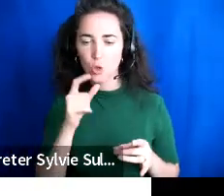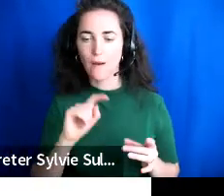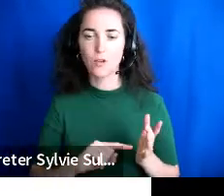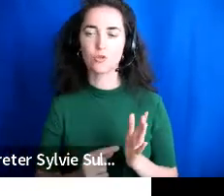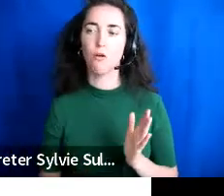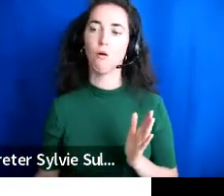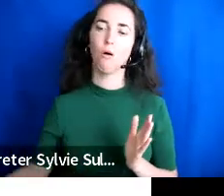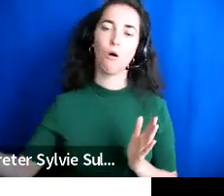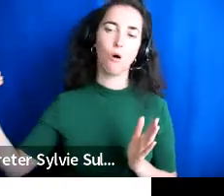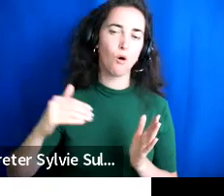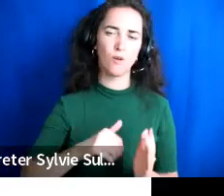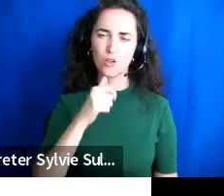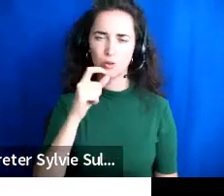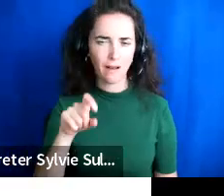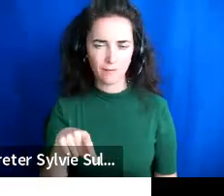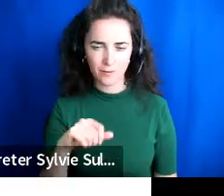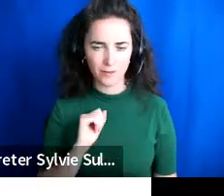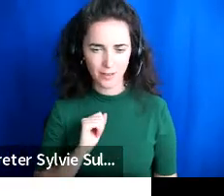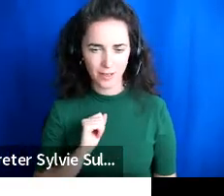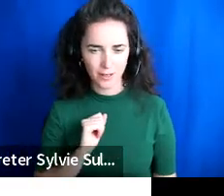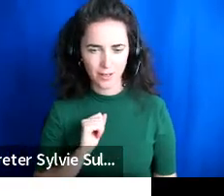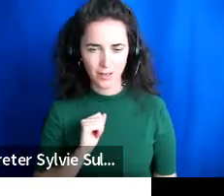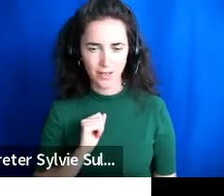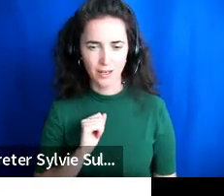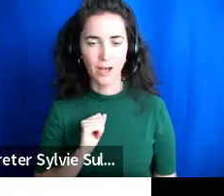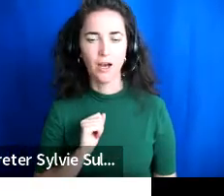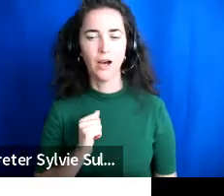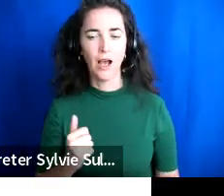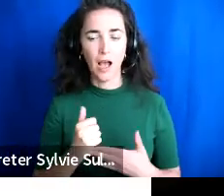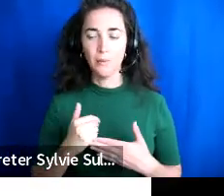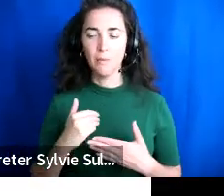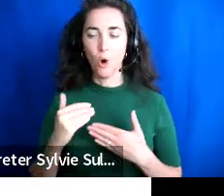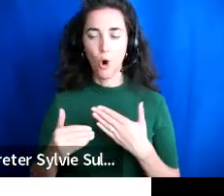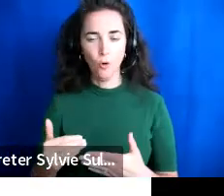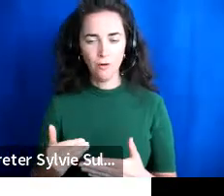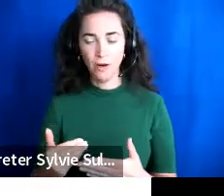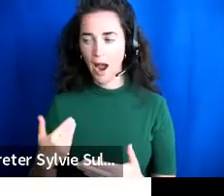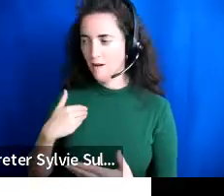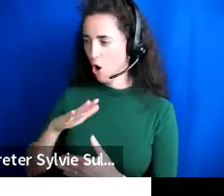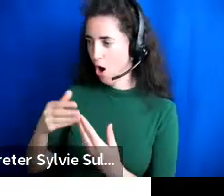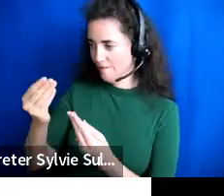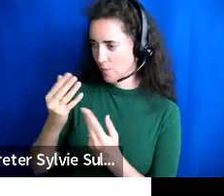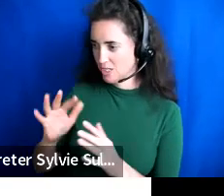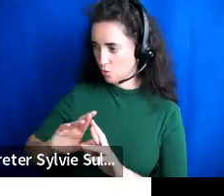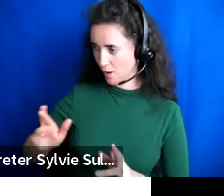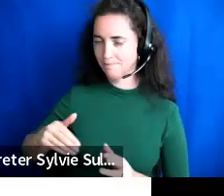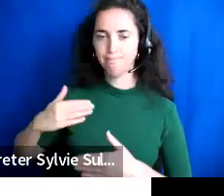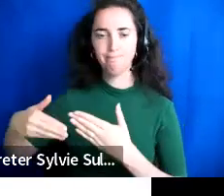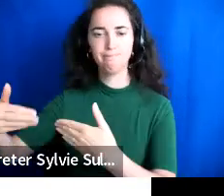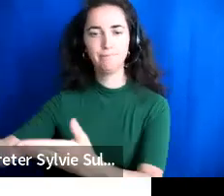And then, you know, kind of oh, little server with all the information that they have.